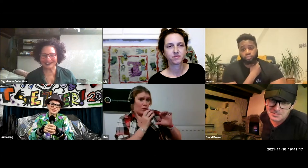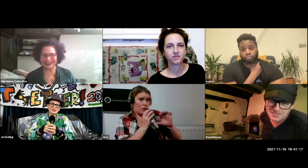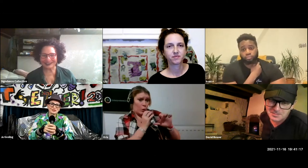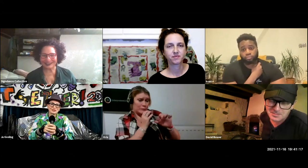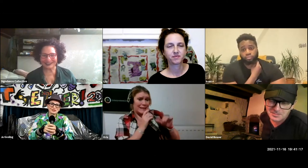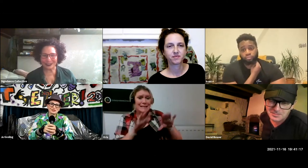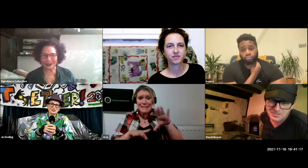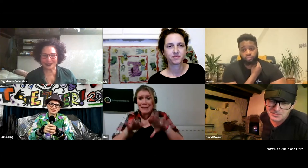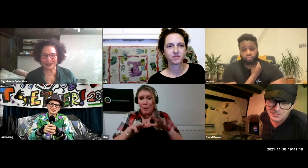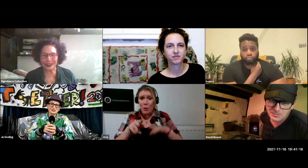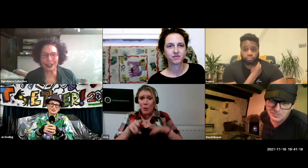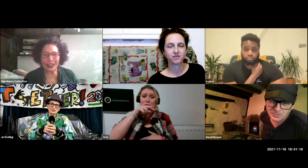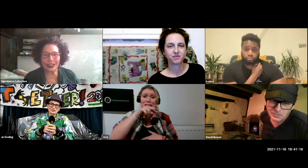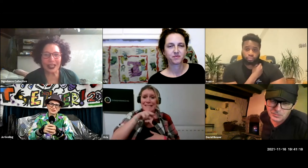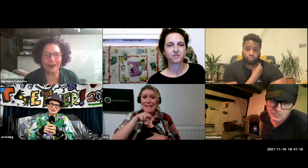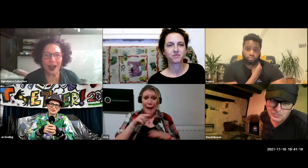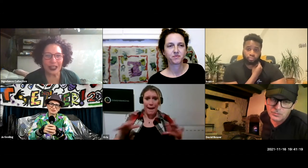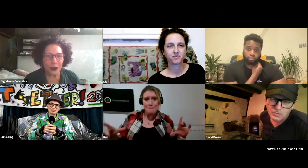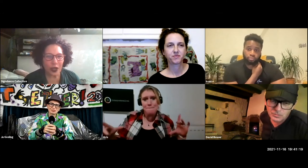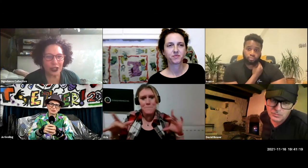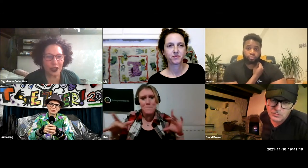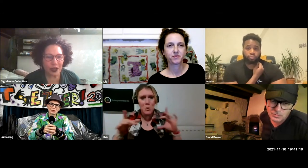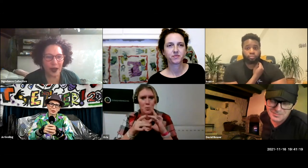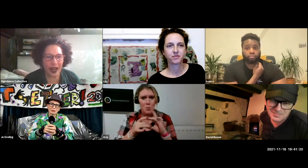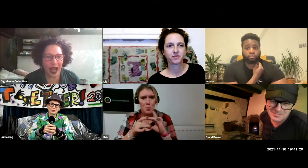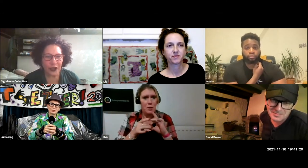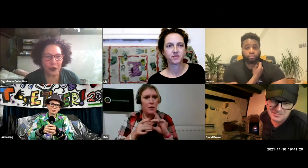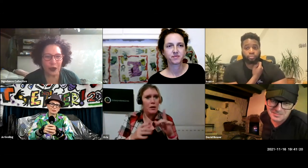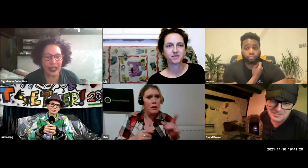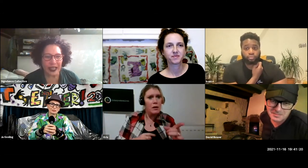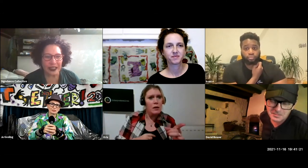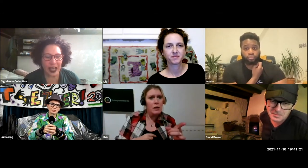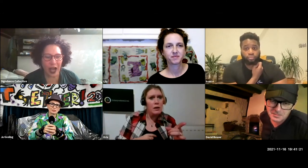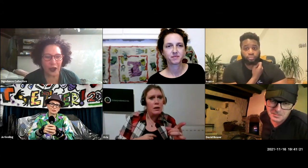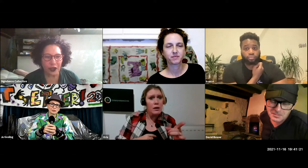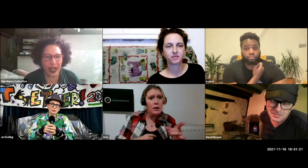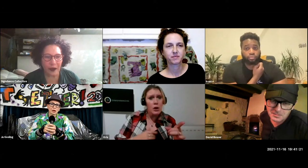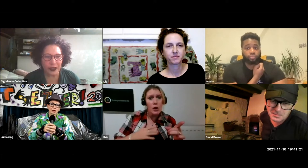doubt at least 2 dogs, did you want to